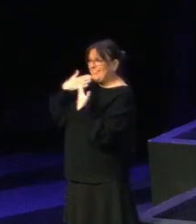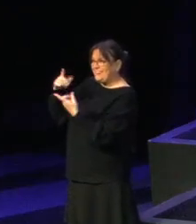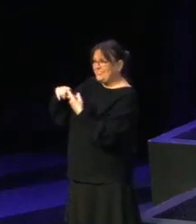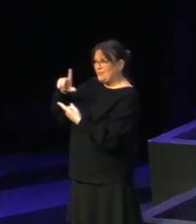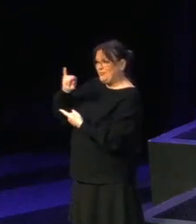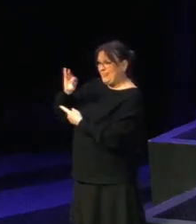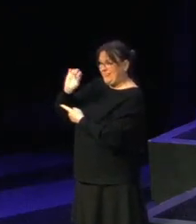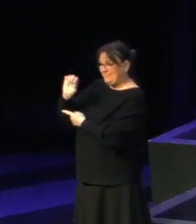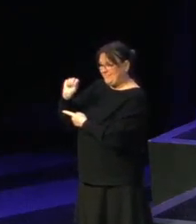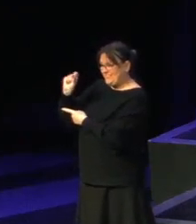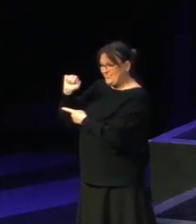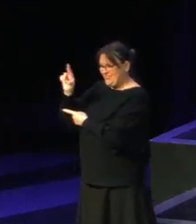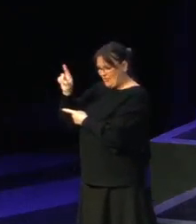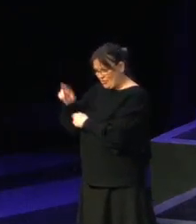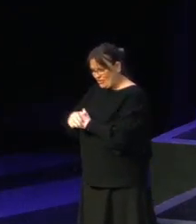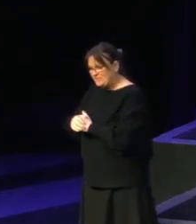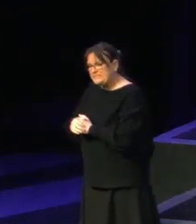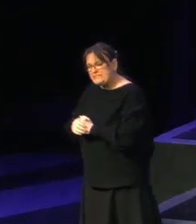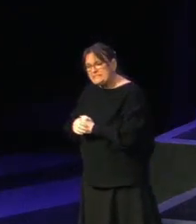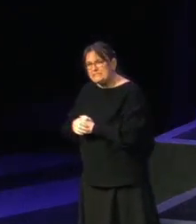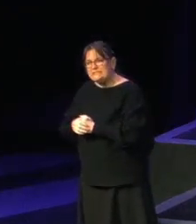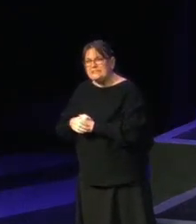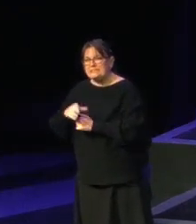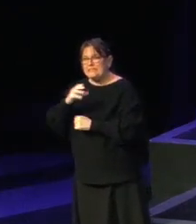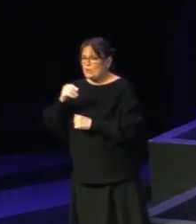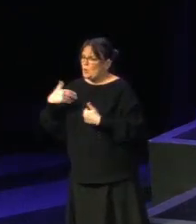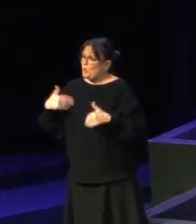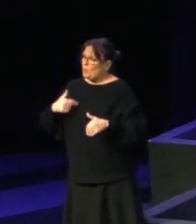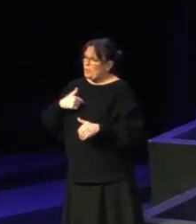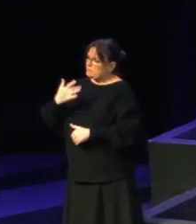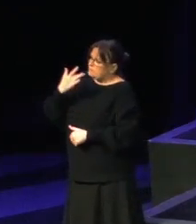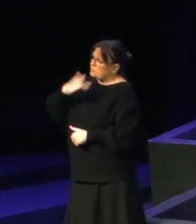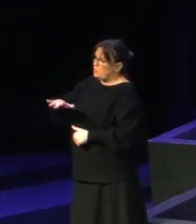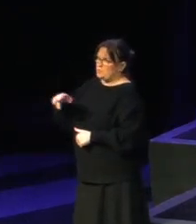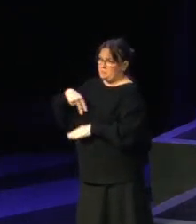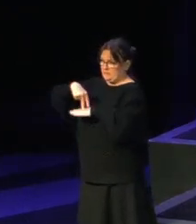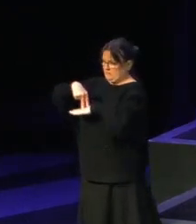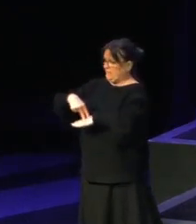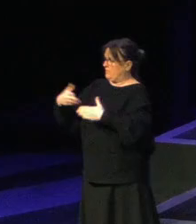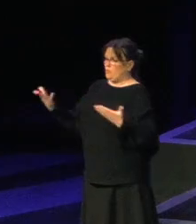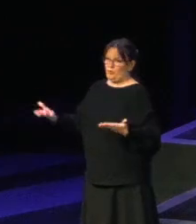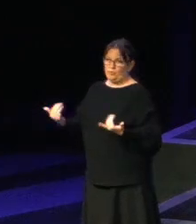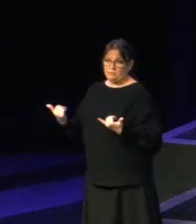that yeah and that I am really fortunate to be standing up here on this stage in front of you